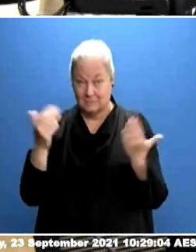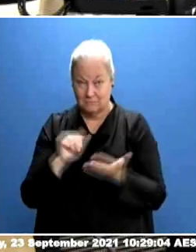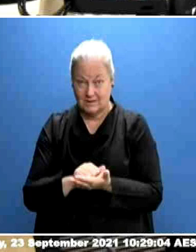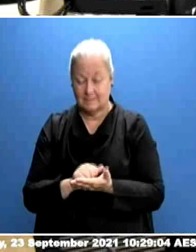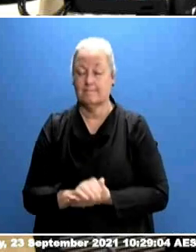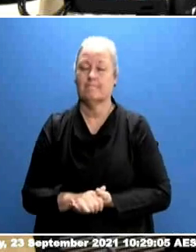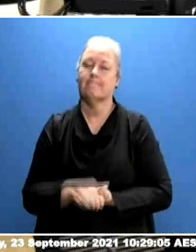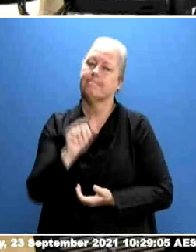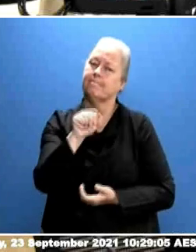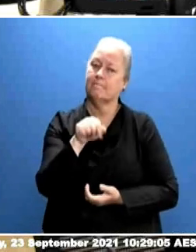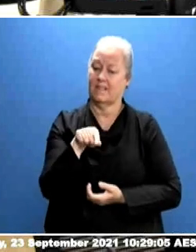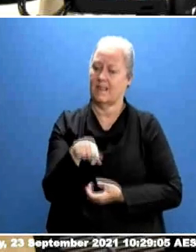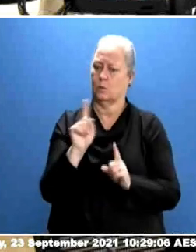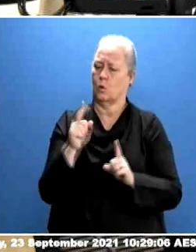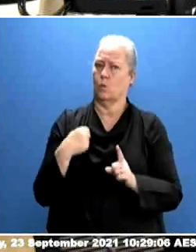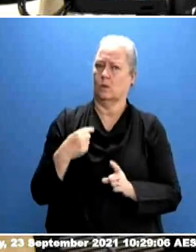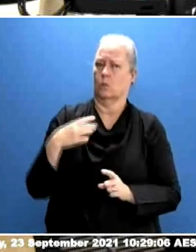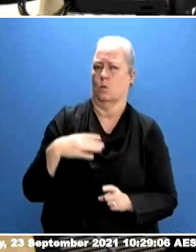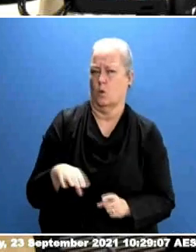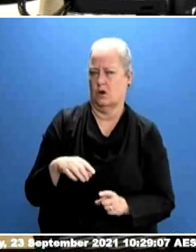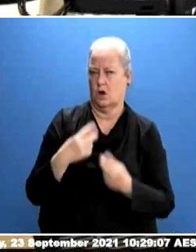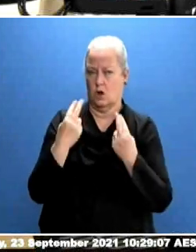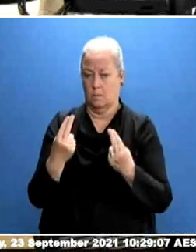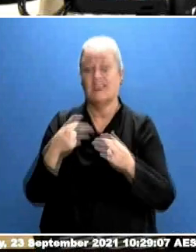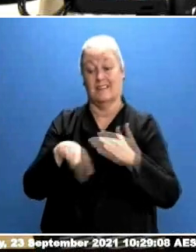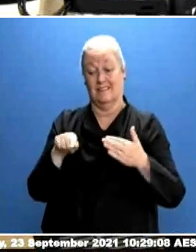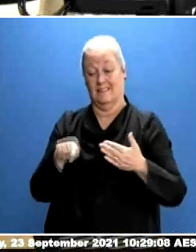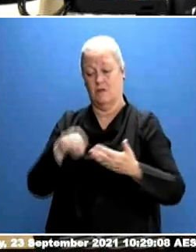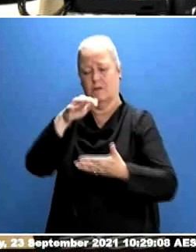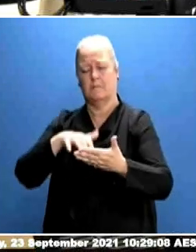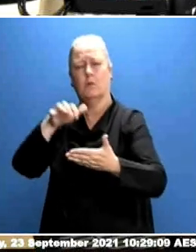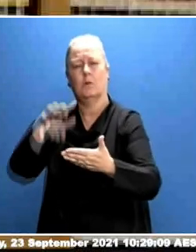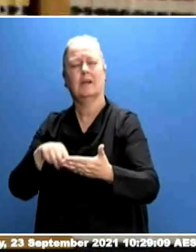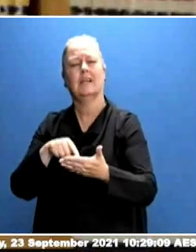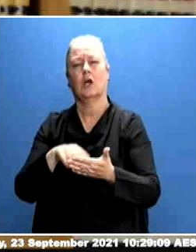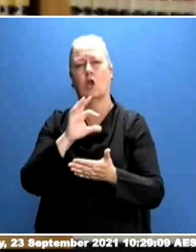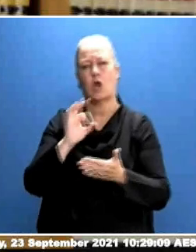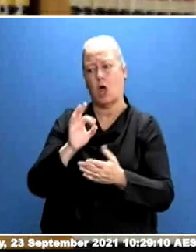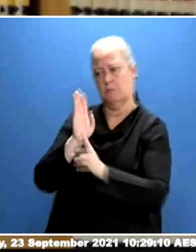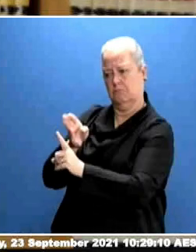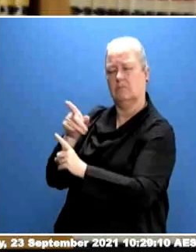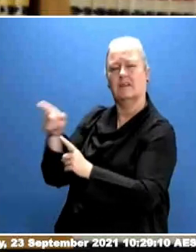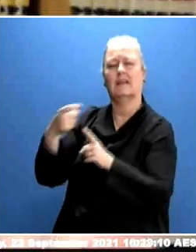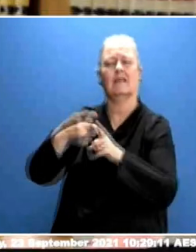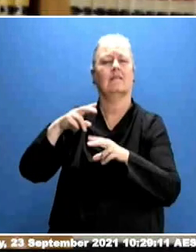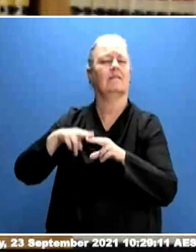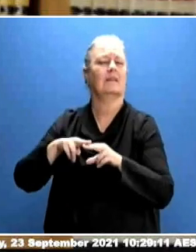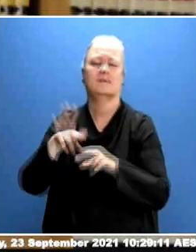and this section of the report doesn't just speak to the Kath French Secure Care Centre, it does talk to all services